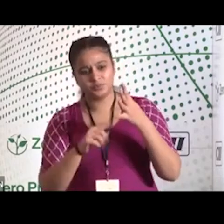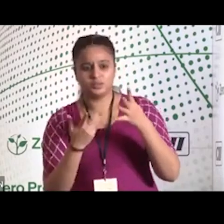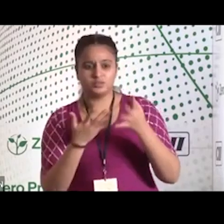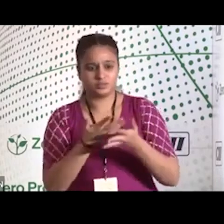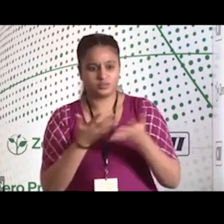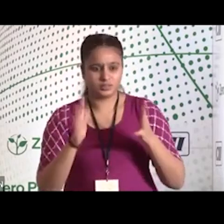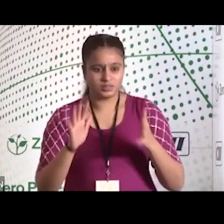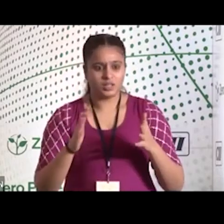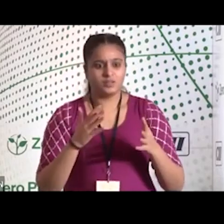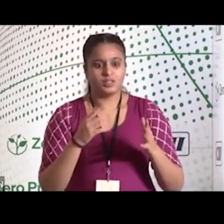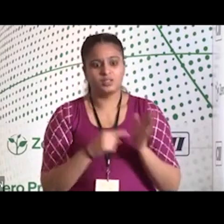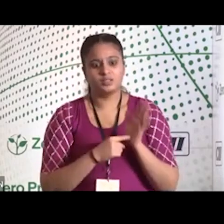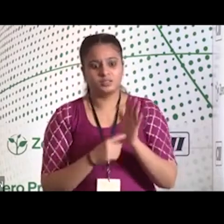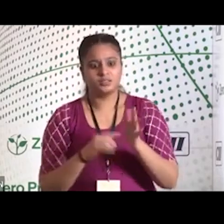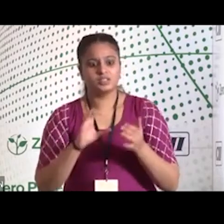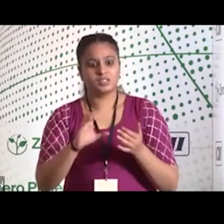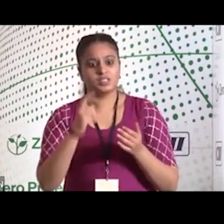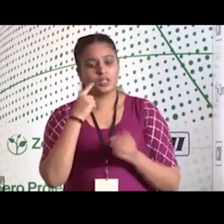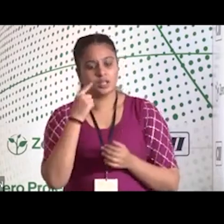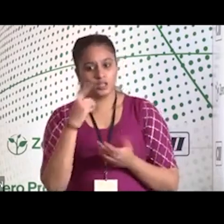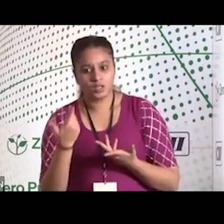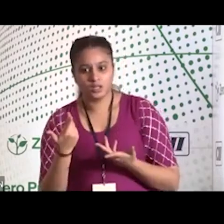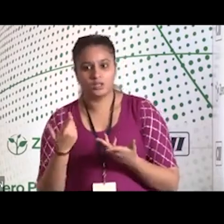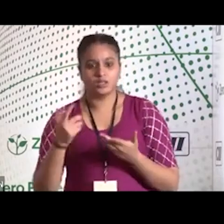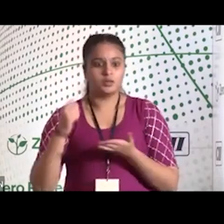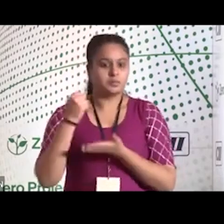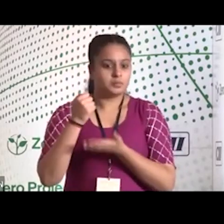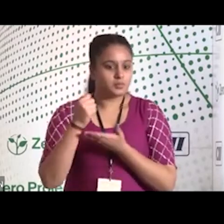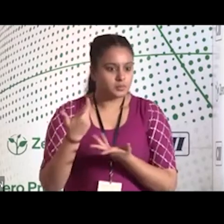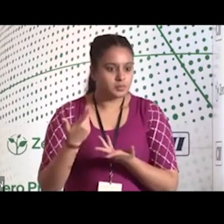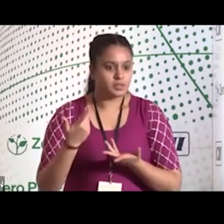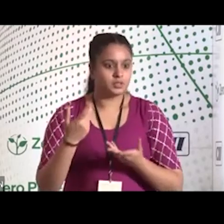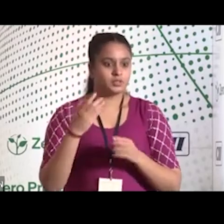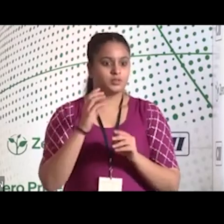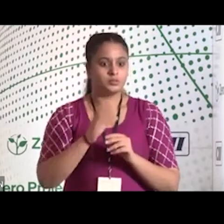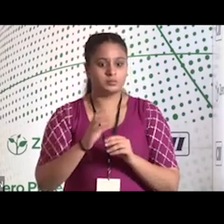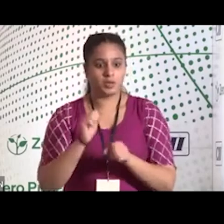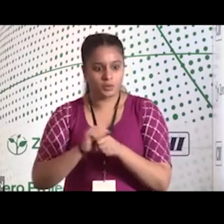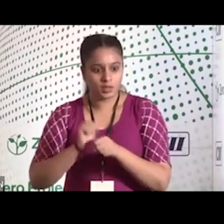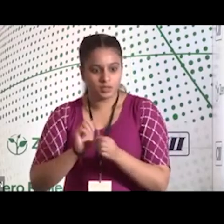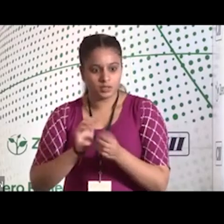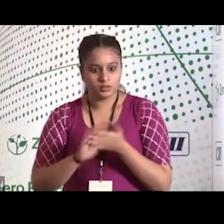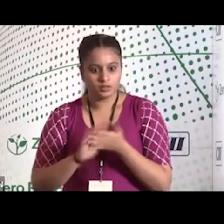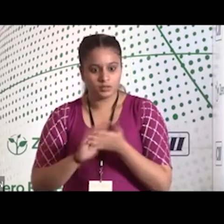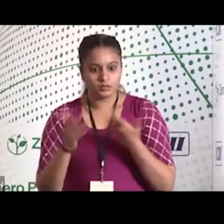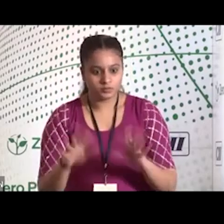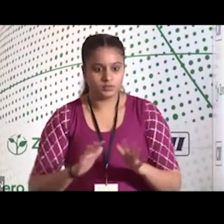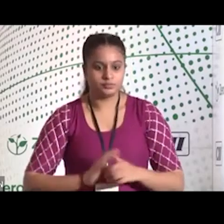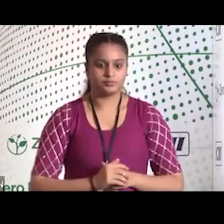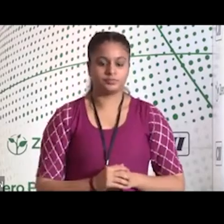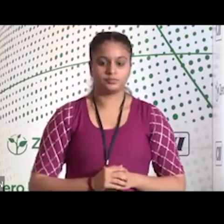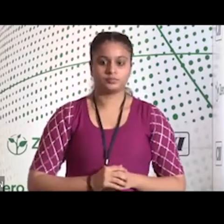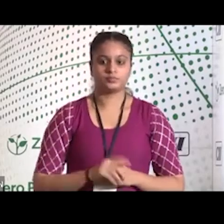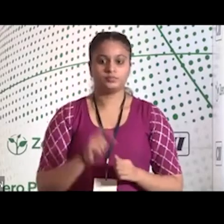for assets idea from the initiatives that we have done, either through the ABN, which is the in a business